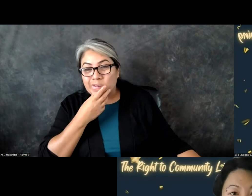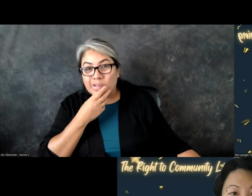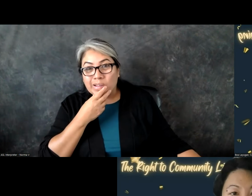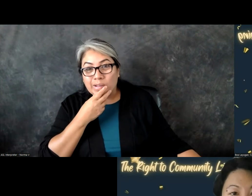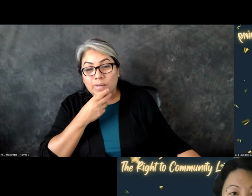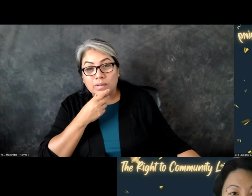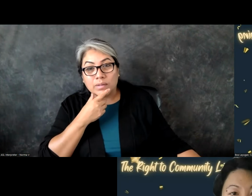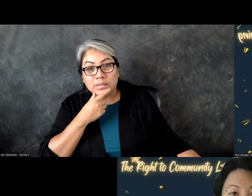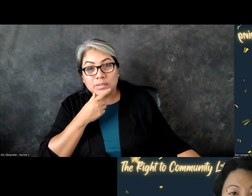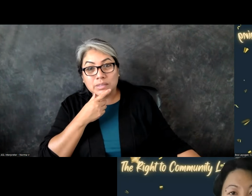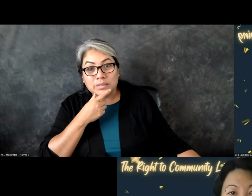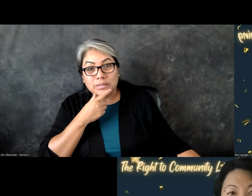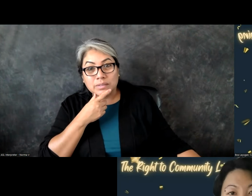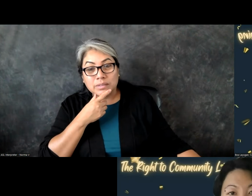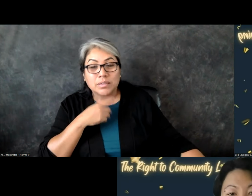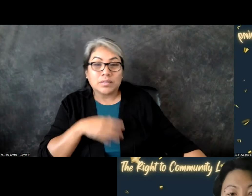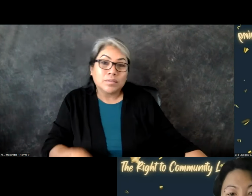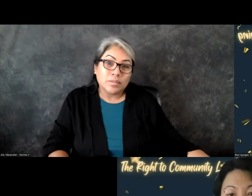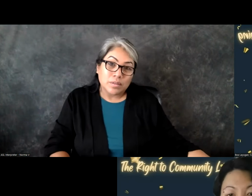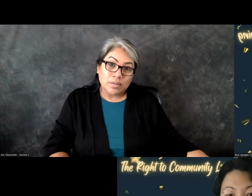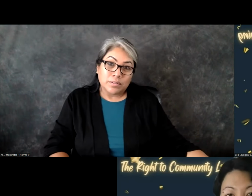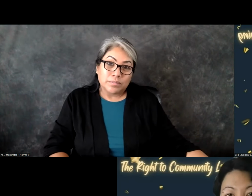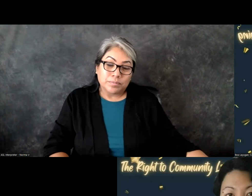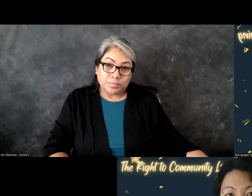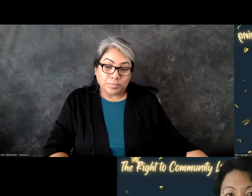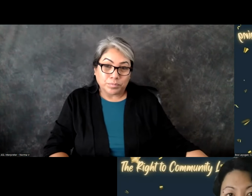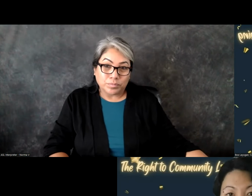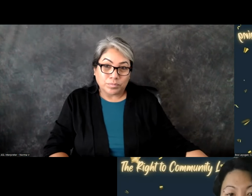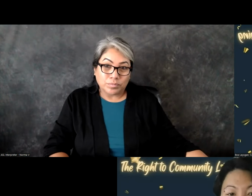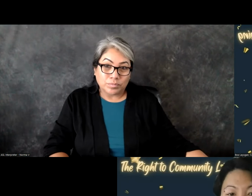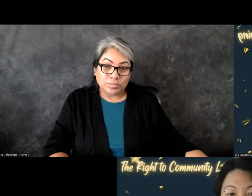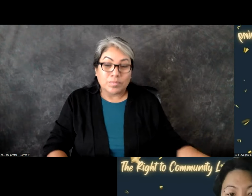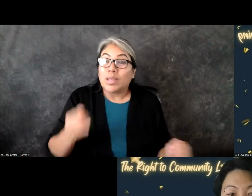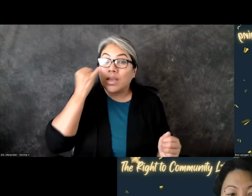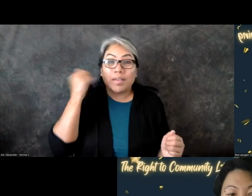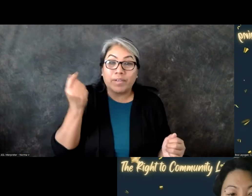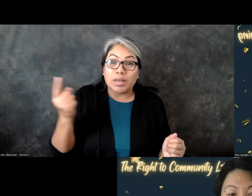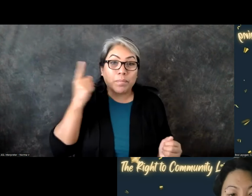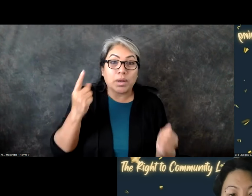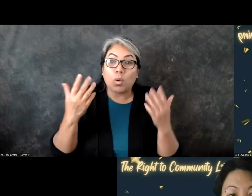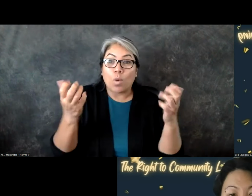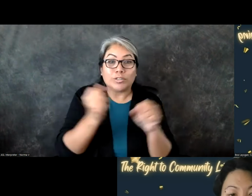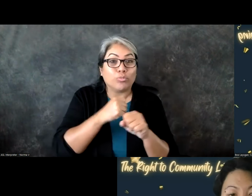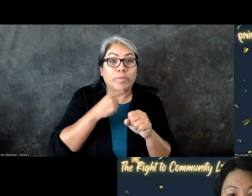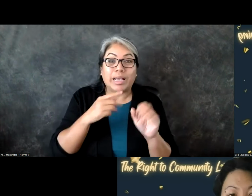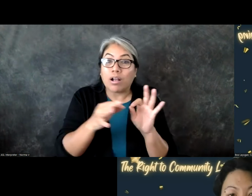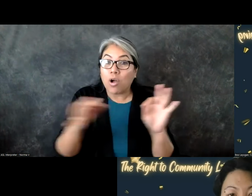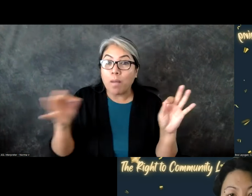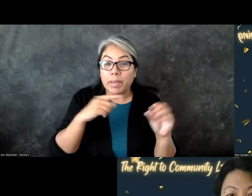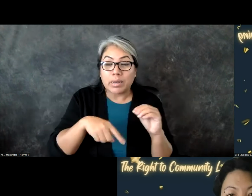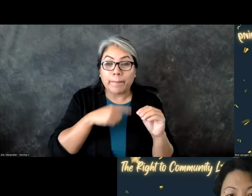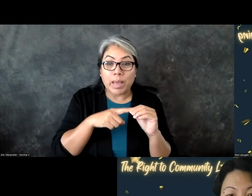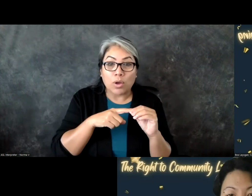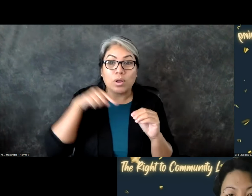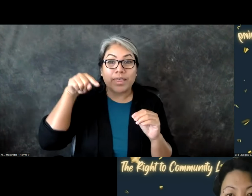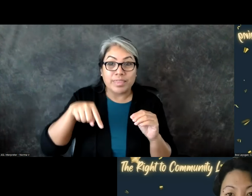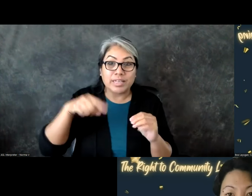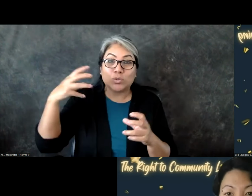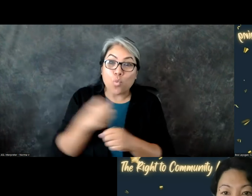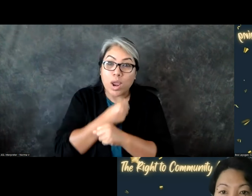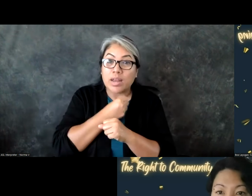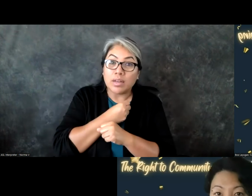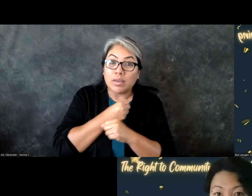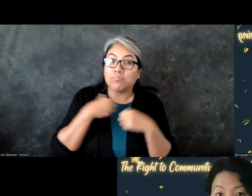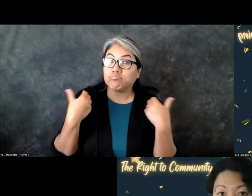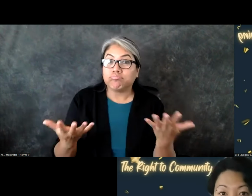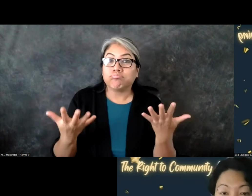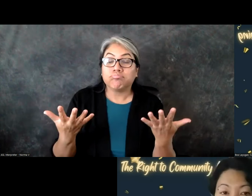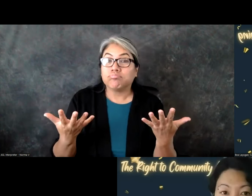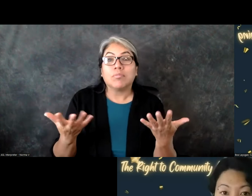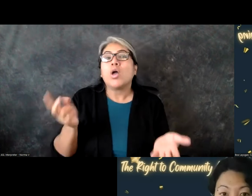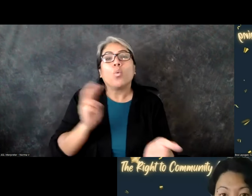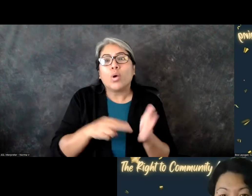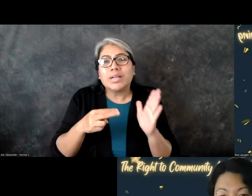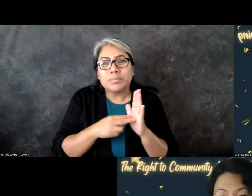questions?